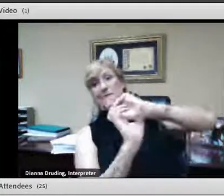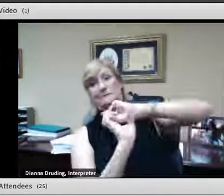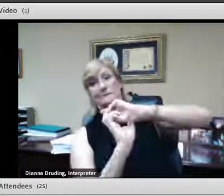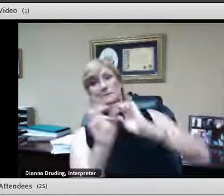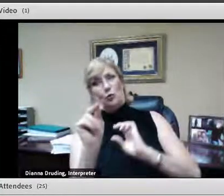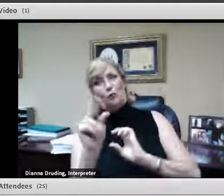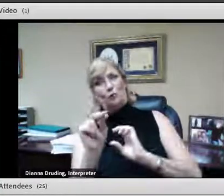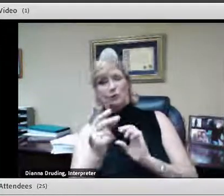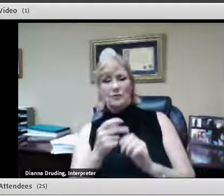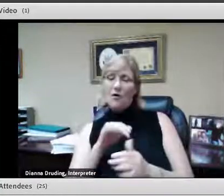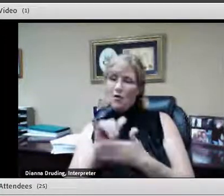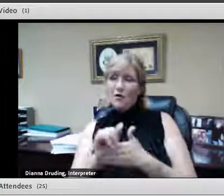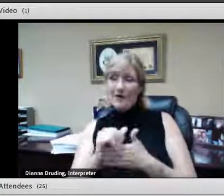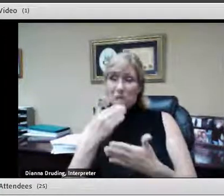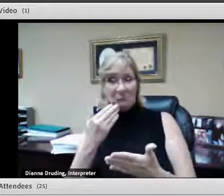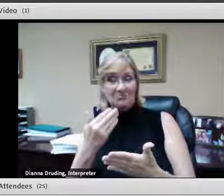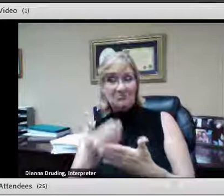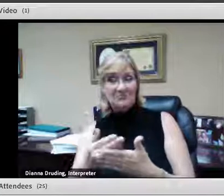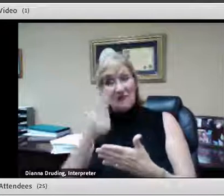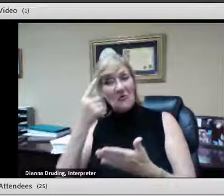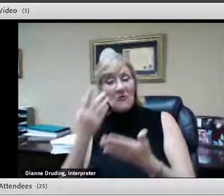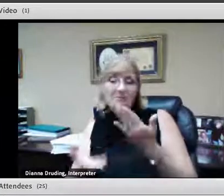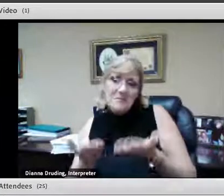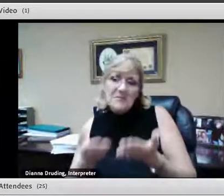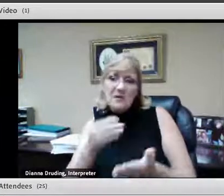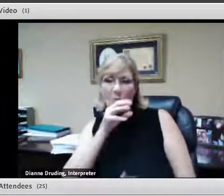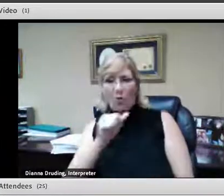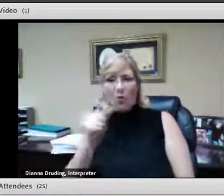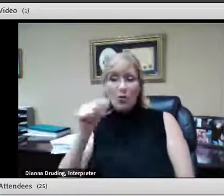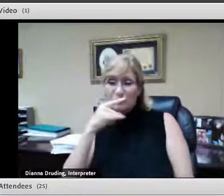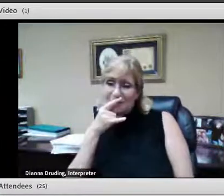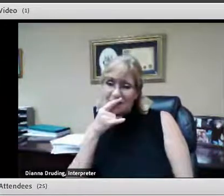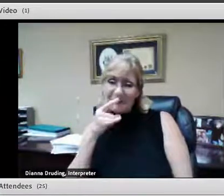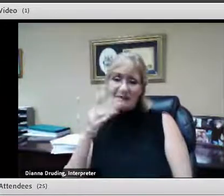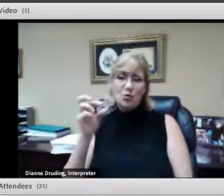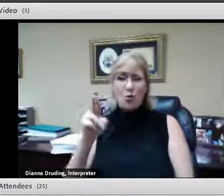or that could be, you know, for your older kids or, you know, a little more basic.